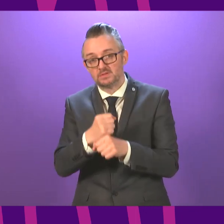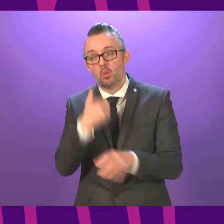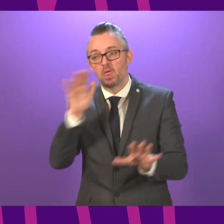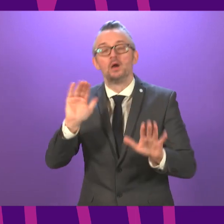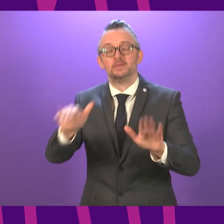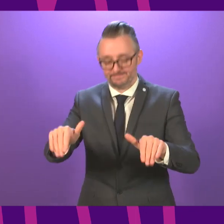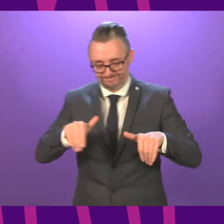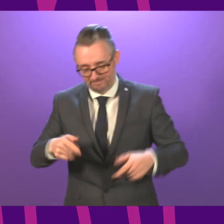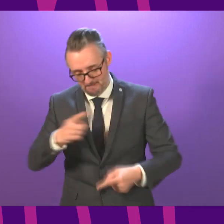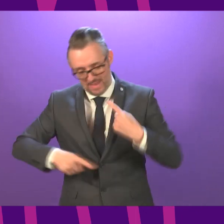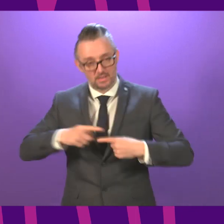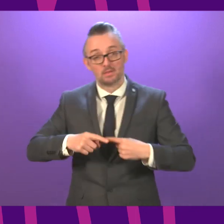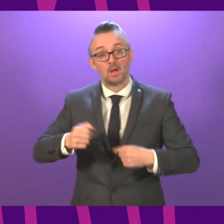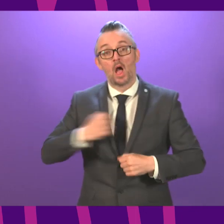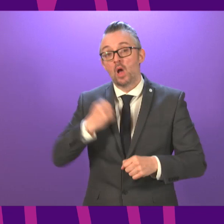The Deputy Presiding Officer: I call Liz Smith. [Interruption.]